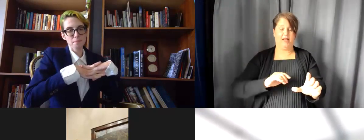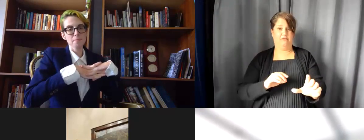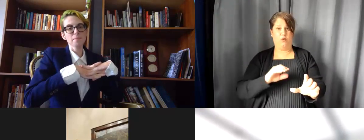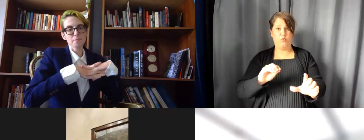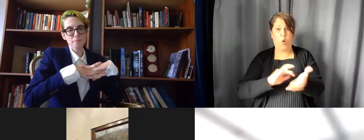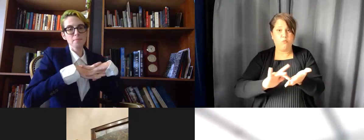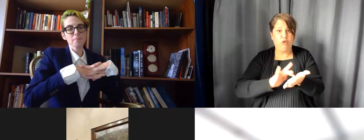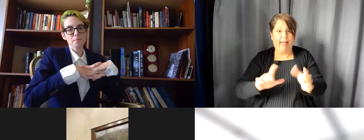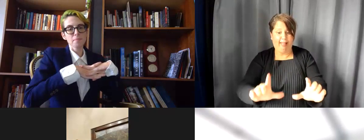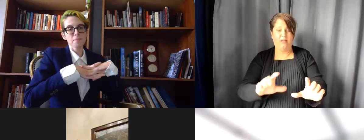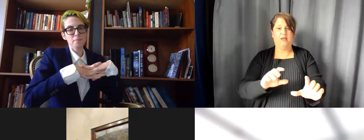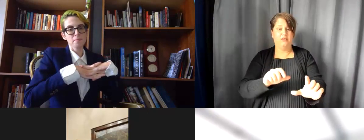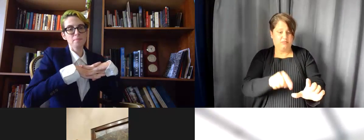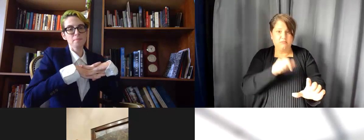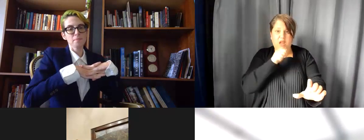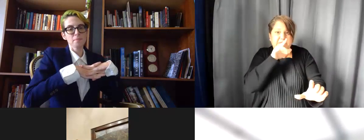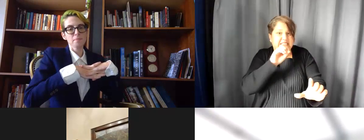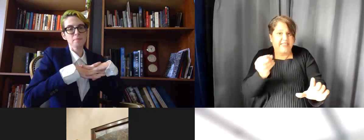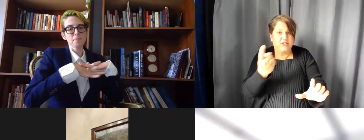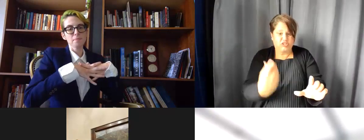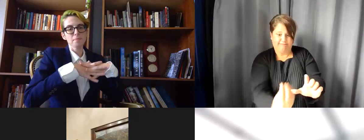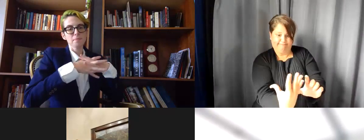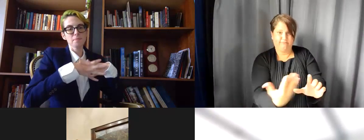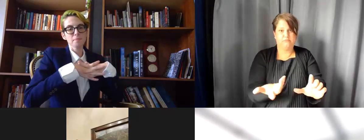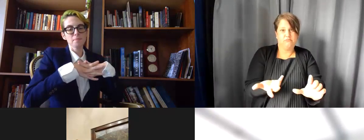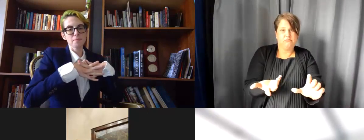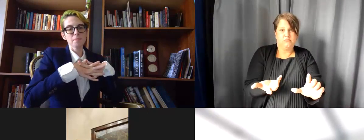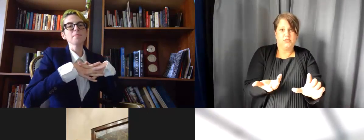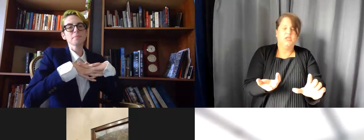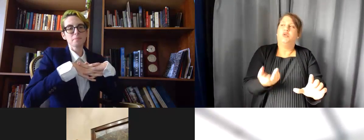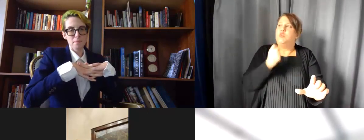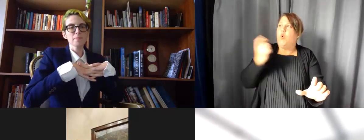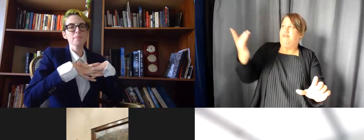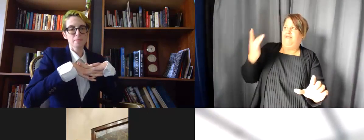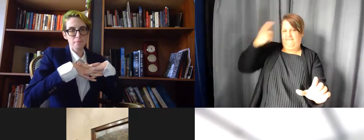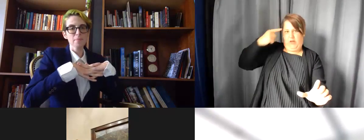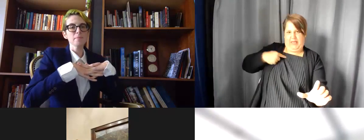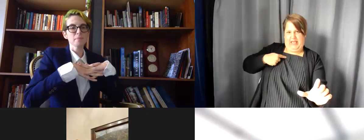Jordan Radford: Don't. Be sorry for me that I can't use it. Me pissed at the object that is causing me such frustration.